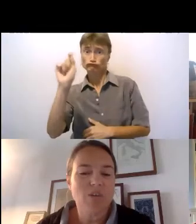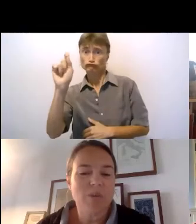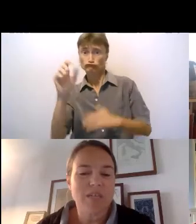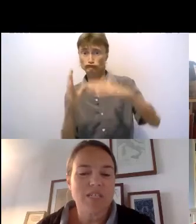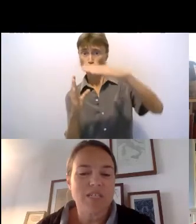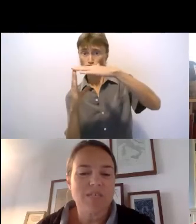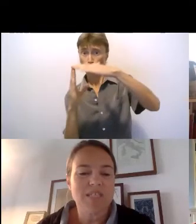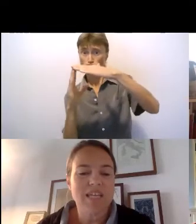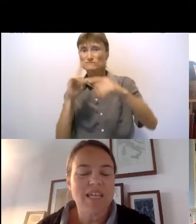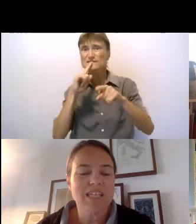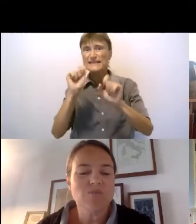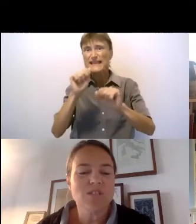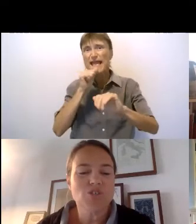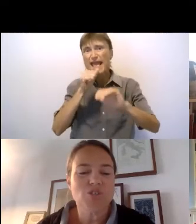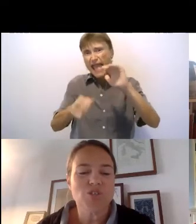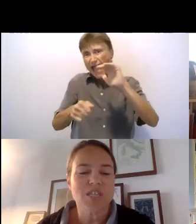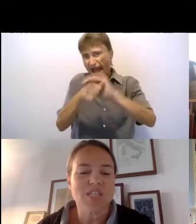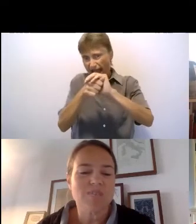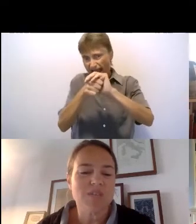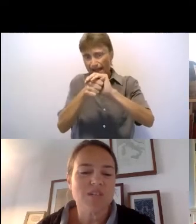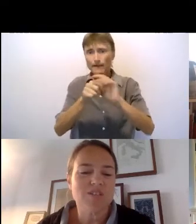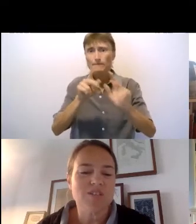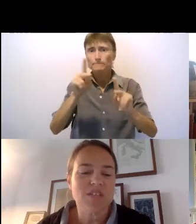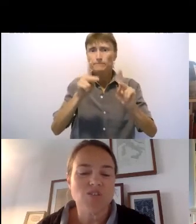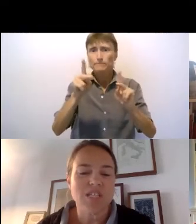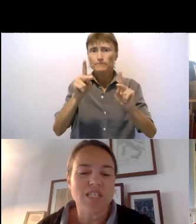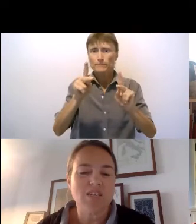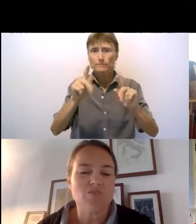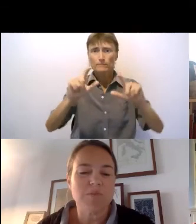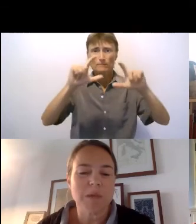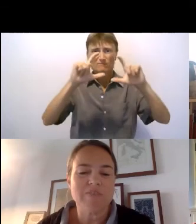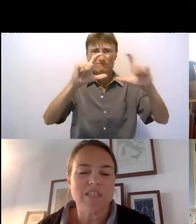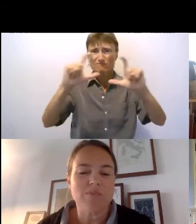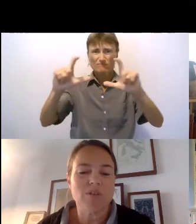participants and this will ensure that the speakers and the translators remain visible,